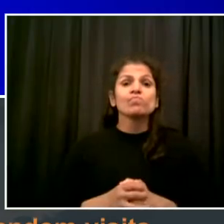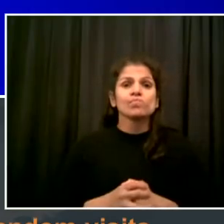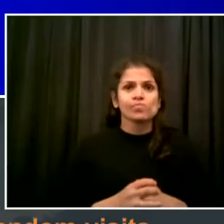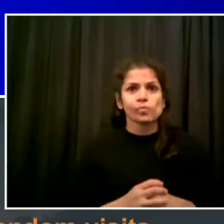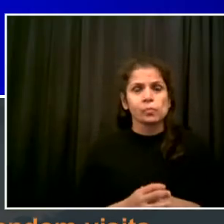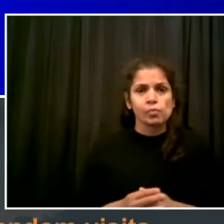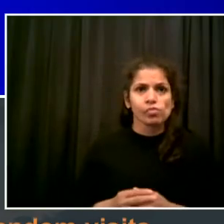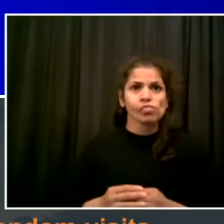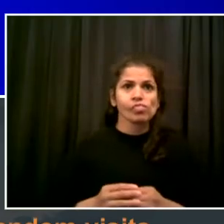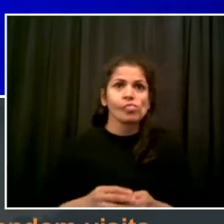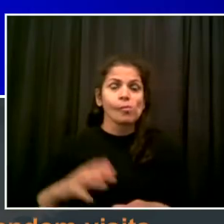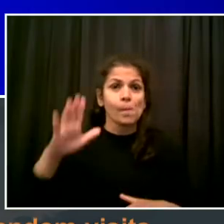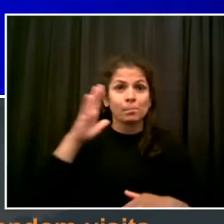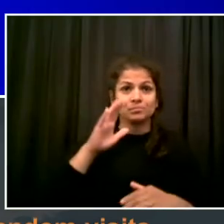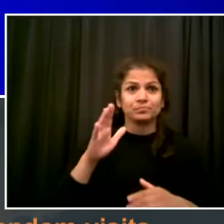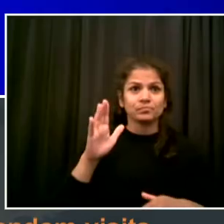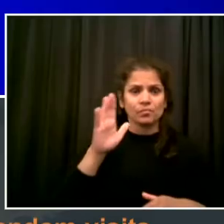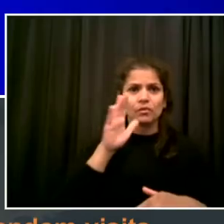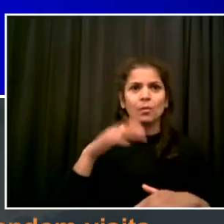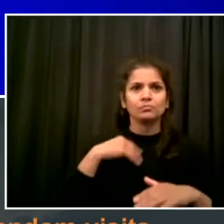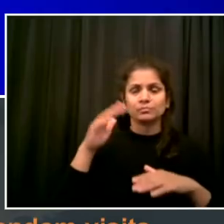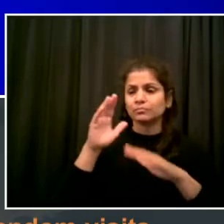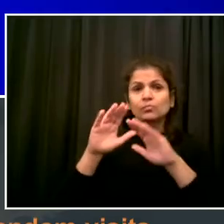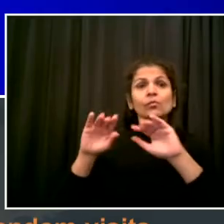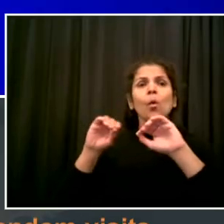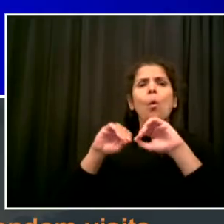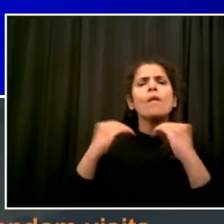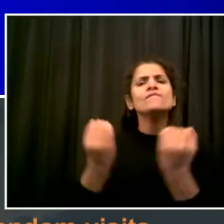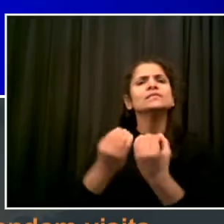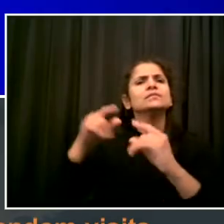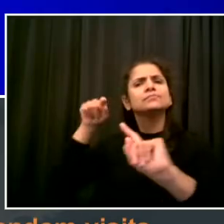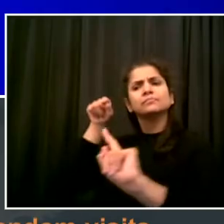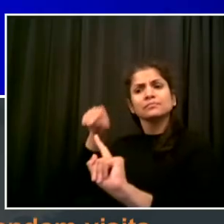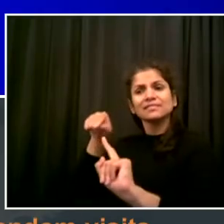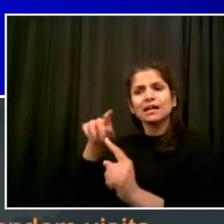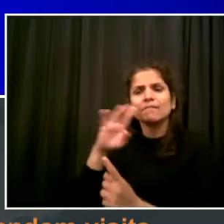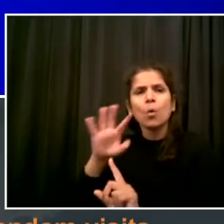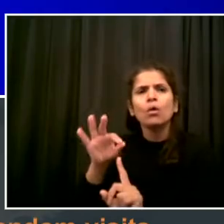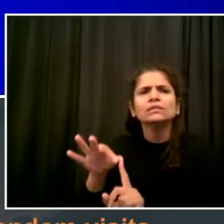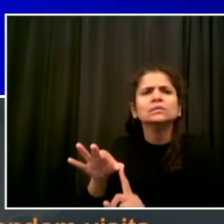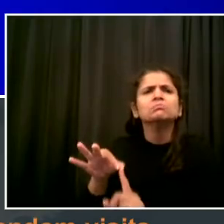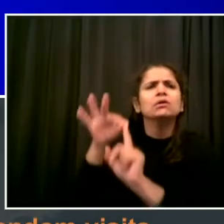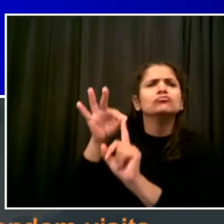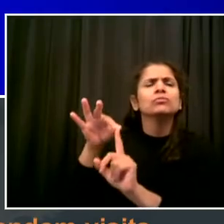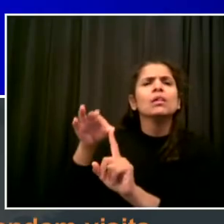COMES TO STOPPING THE SPREAD OF THE DISEASE. FOR OTHER